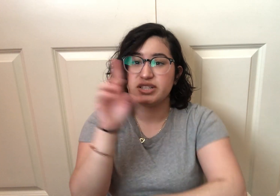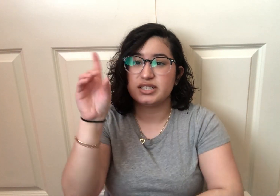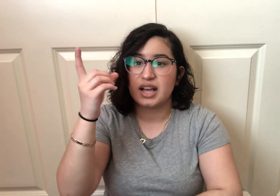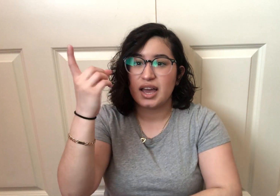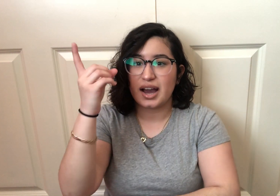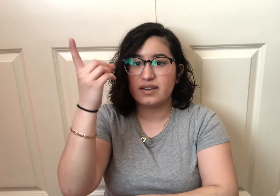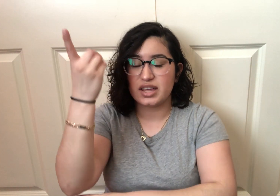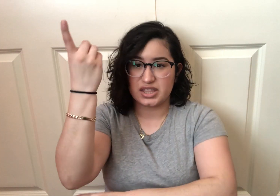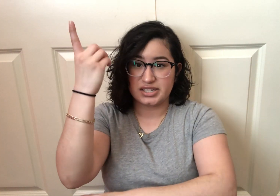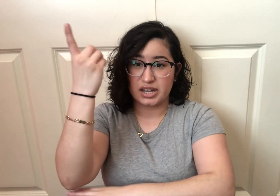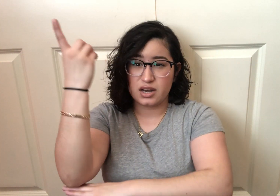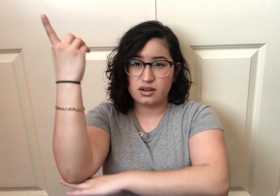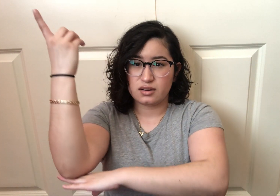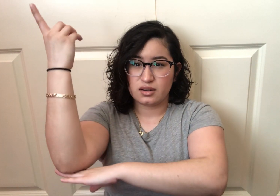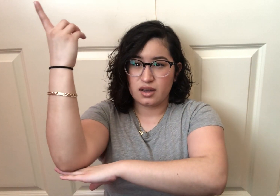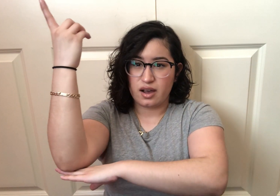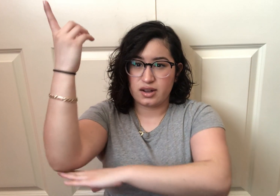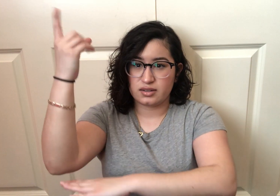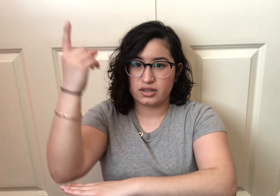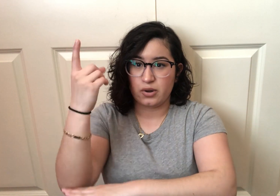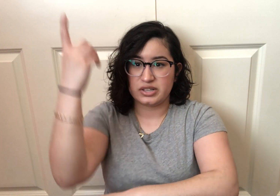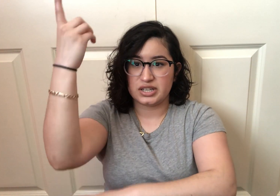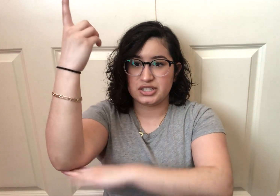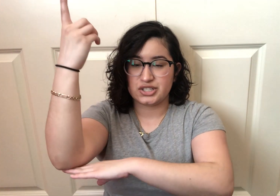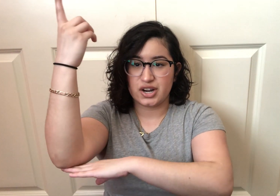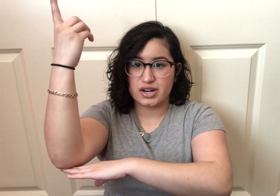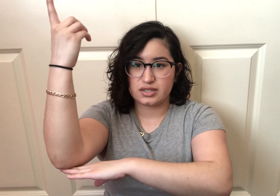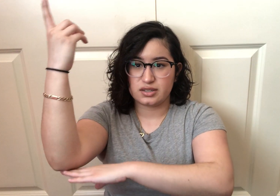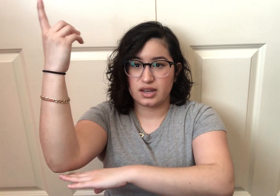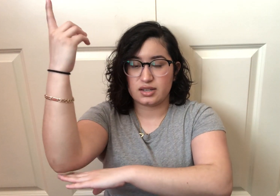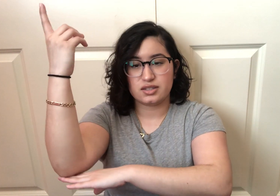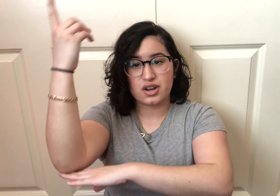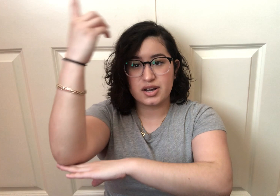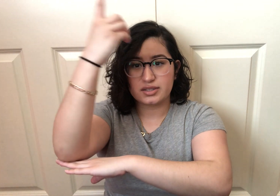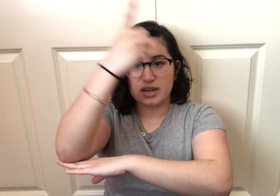this is kind of like the Sun and you know the Sun starts, like it starts and